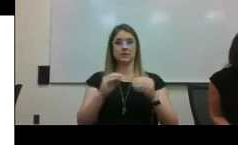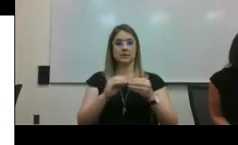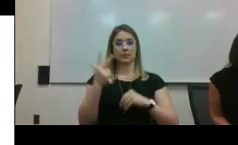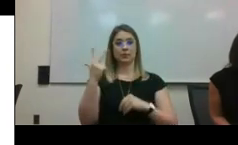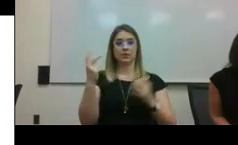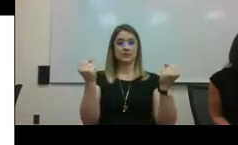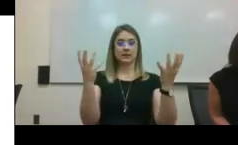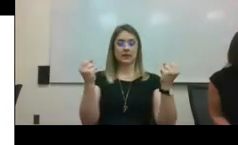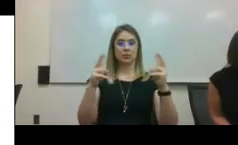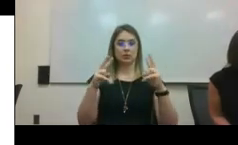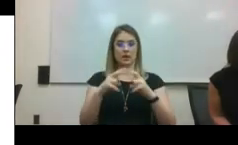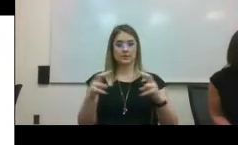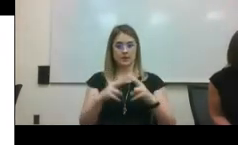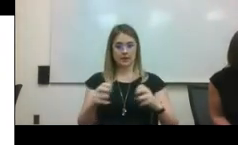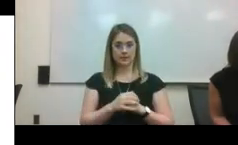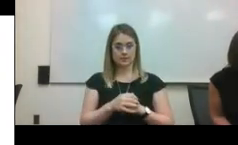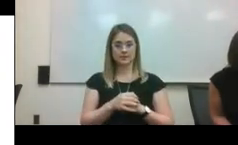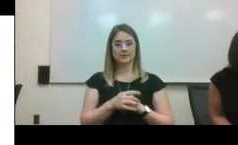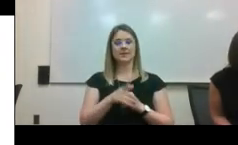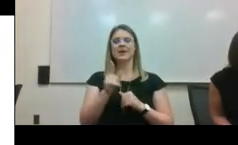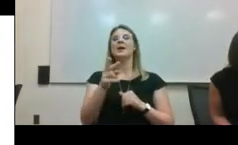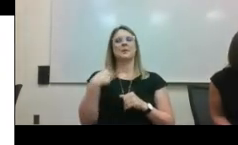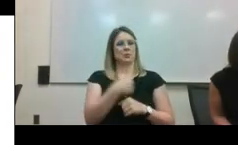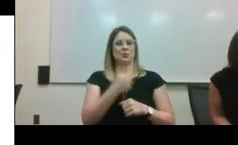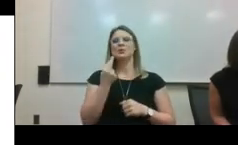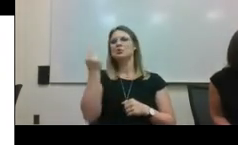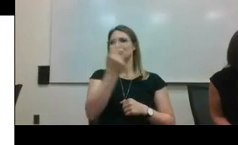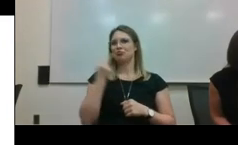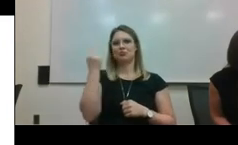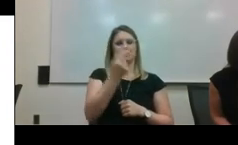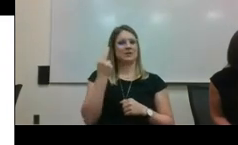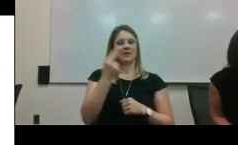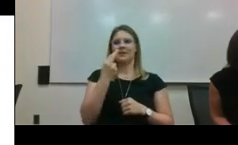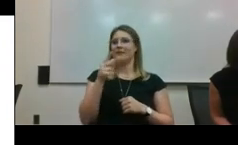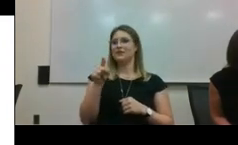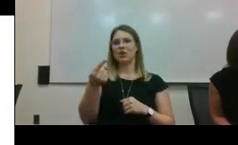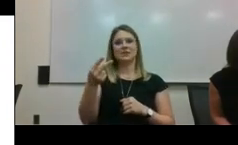As I said, it became pretty clear quickly that these grade one to two students were really struggling